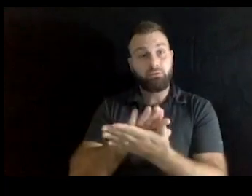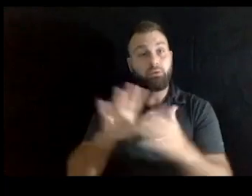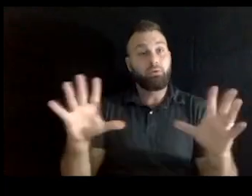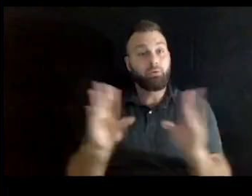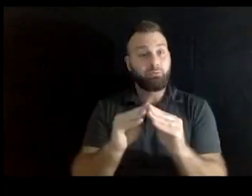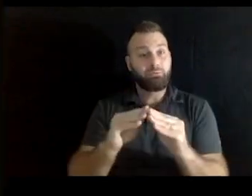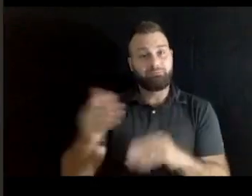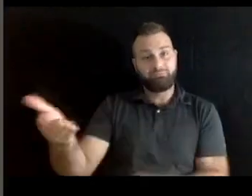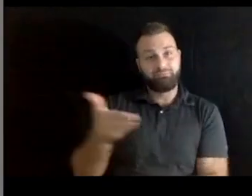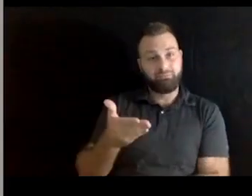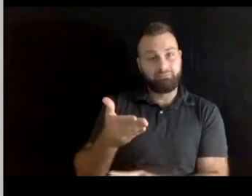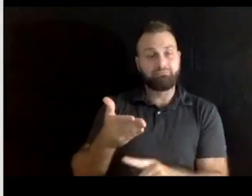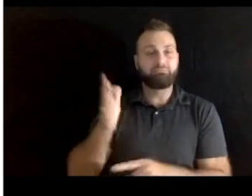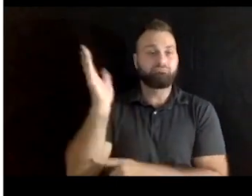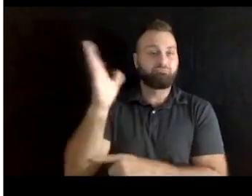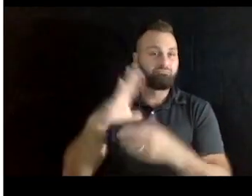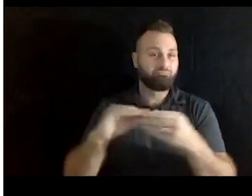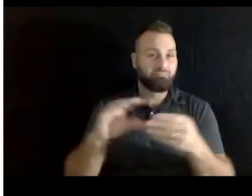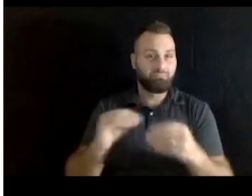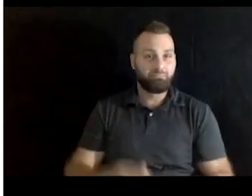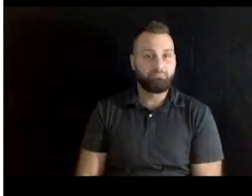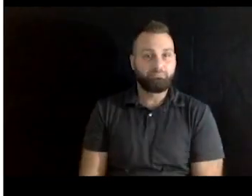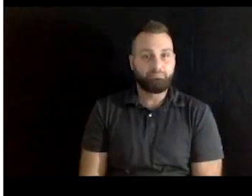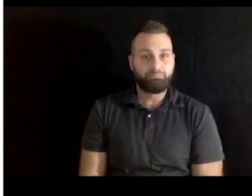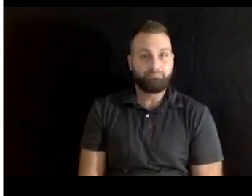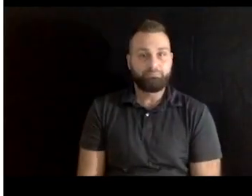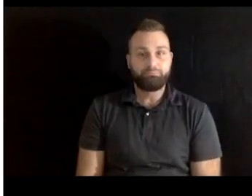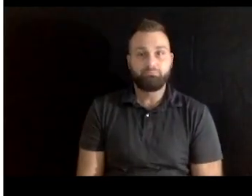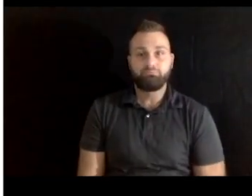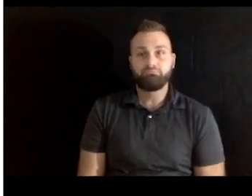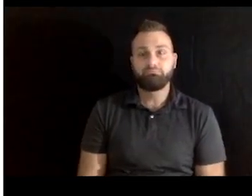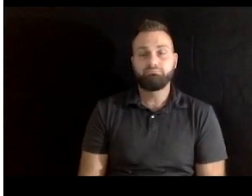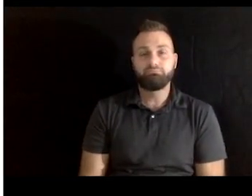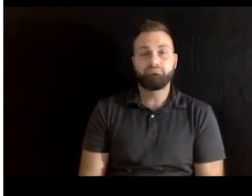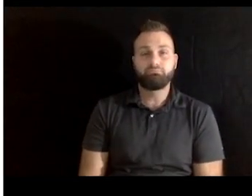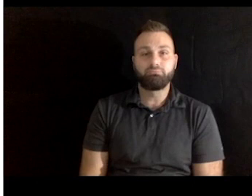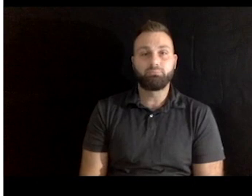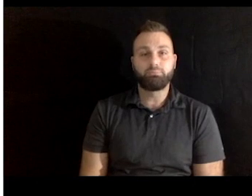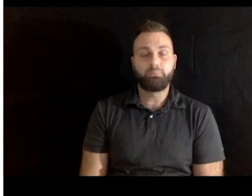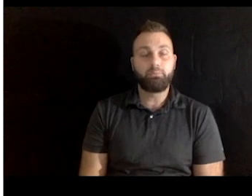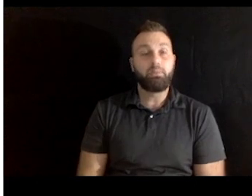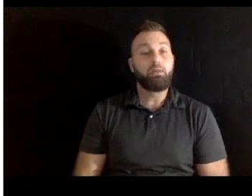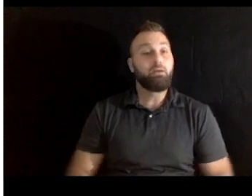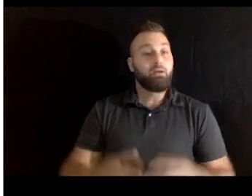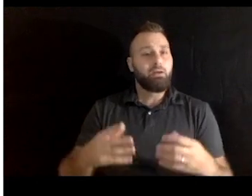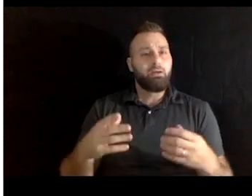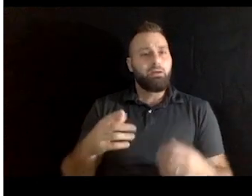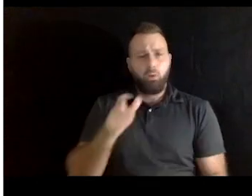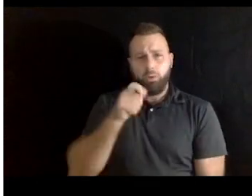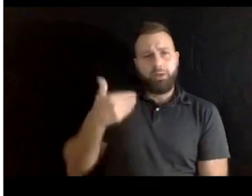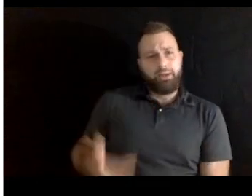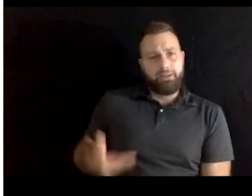I would like to spend a few